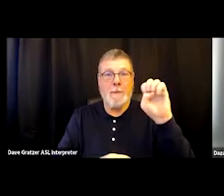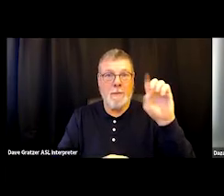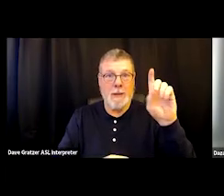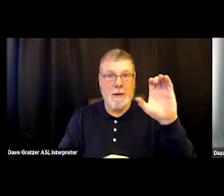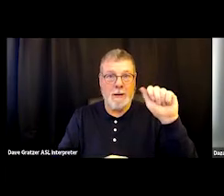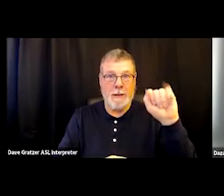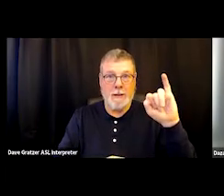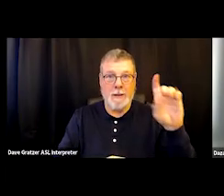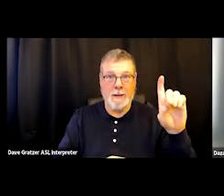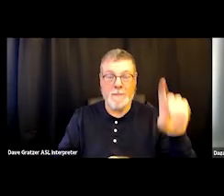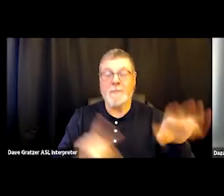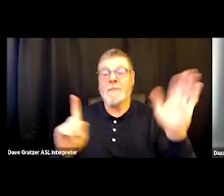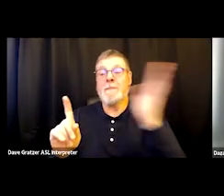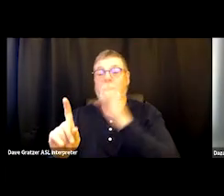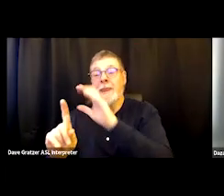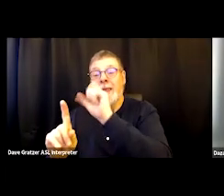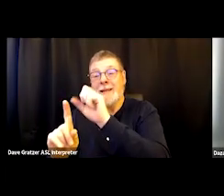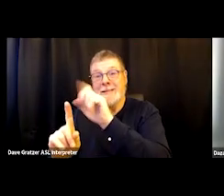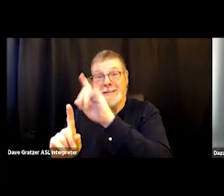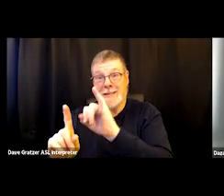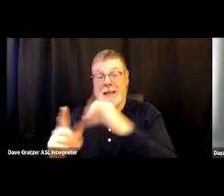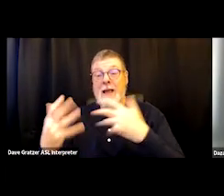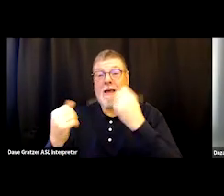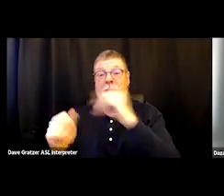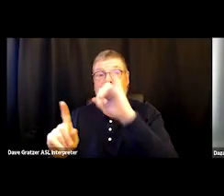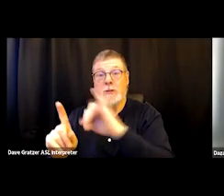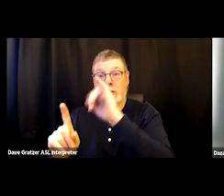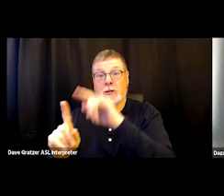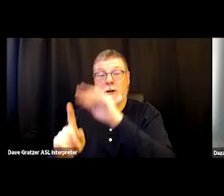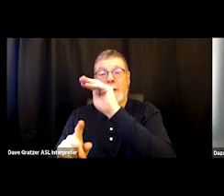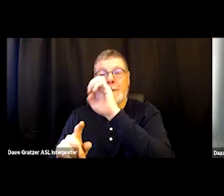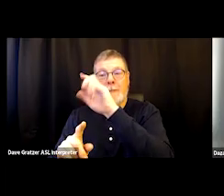And for SSDI, the health insurance is Medicare.